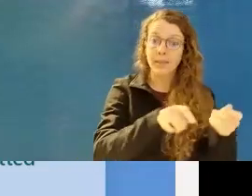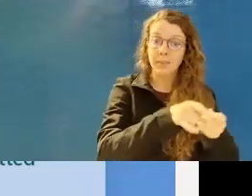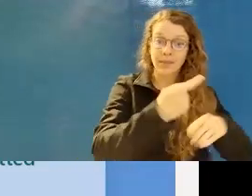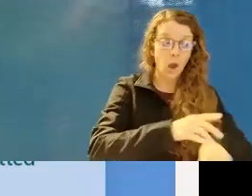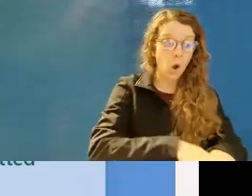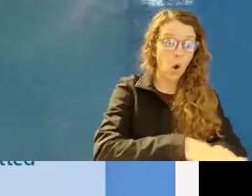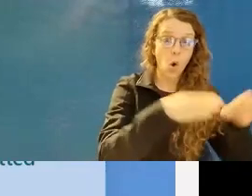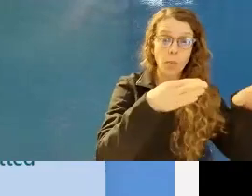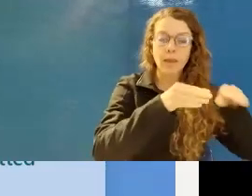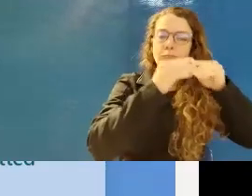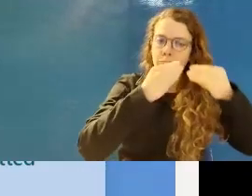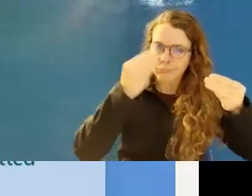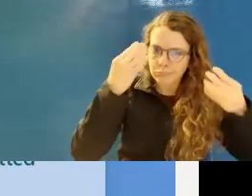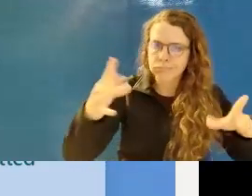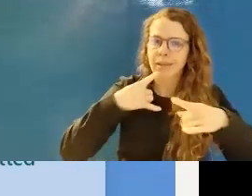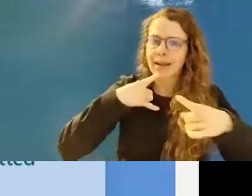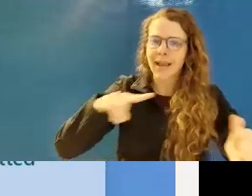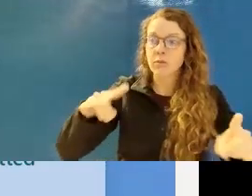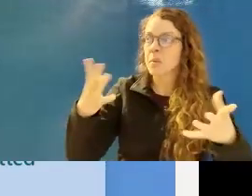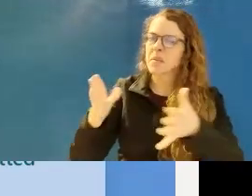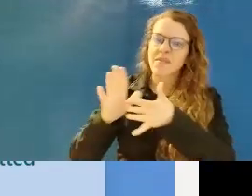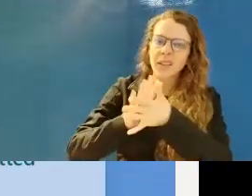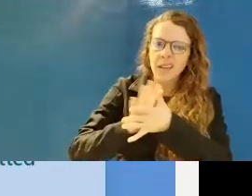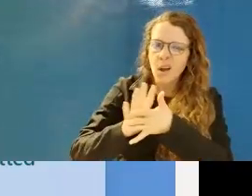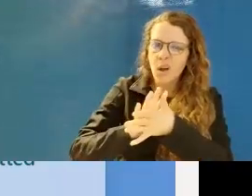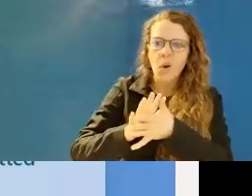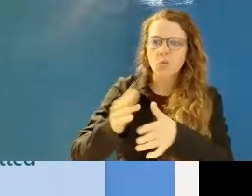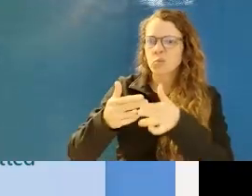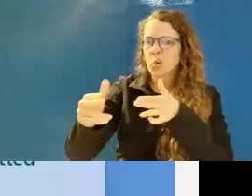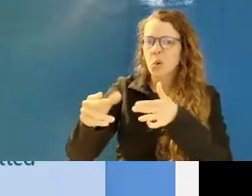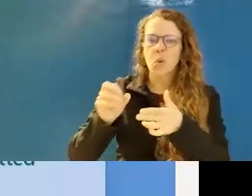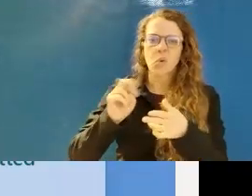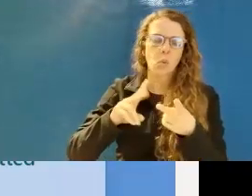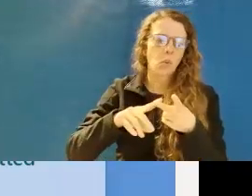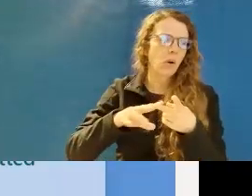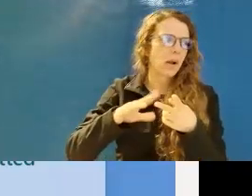they send an announcement. Maybe it's a video, short video, or maybe it's just a, you know,